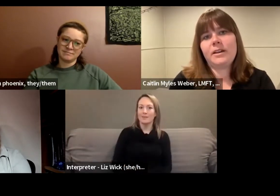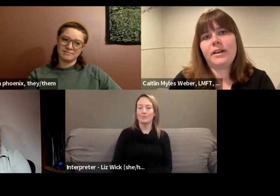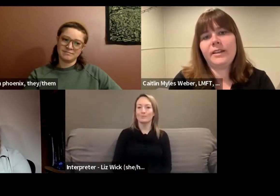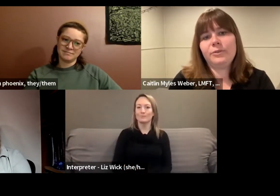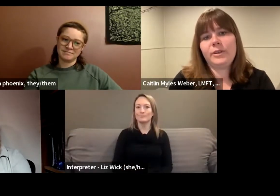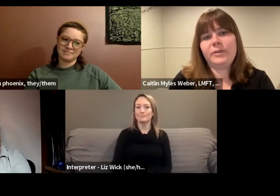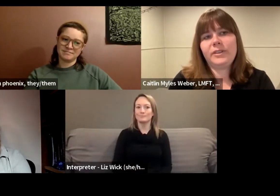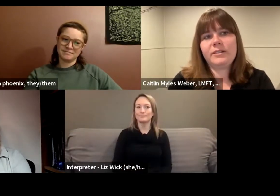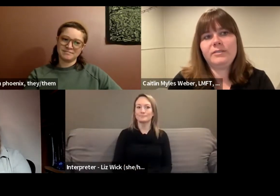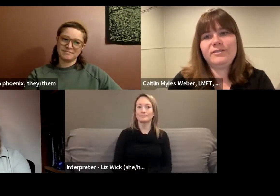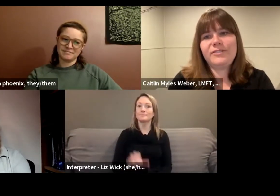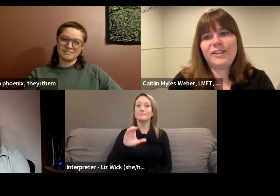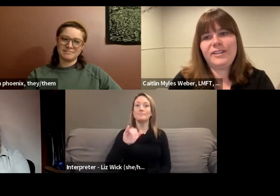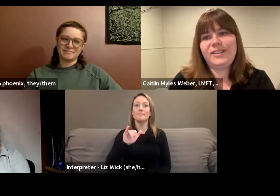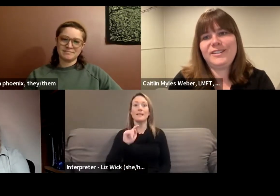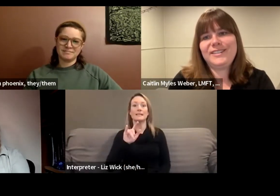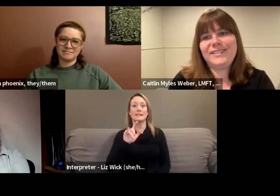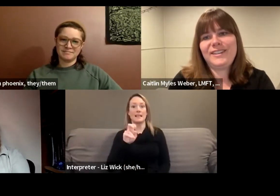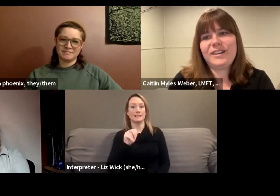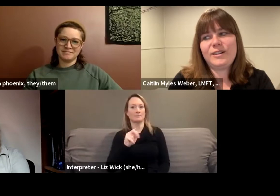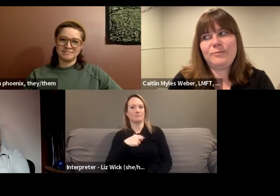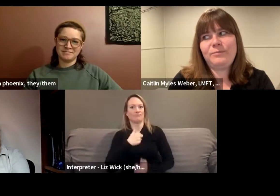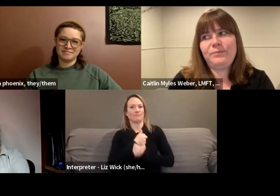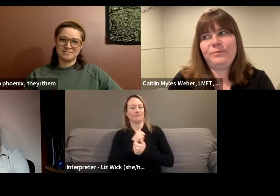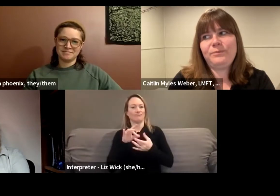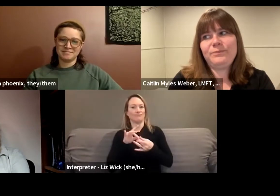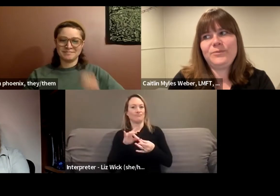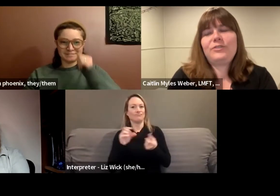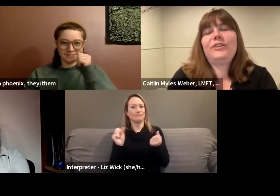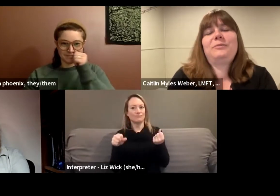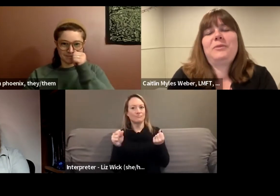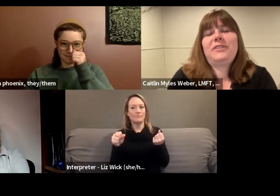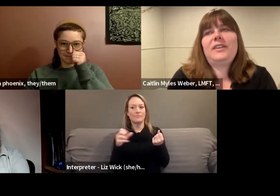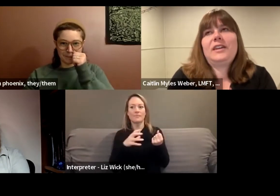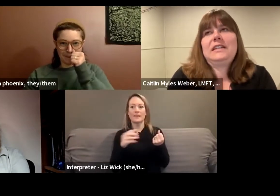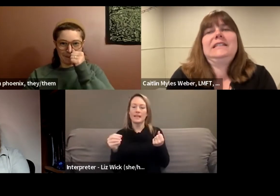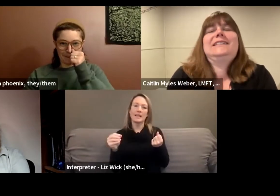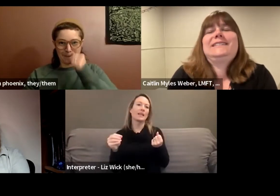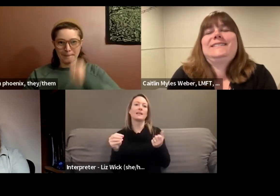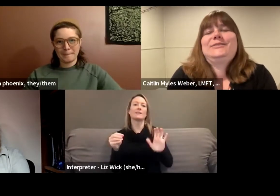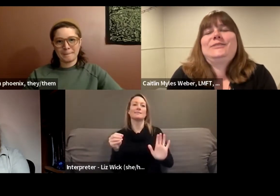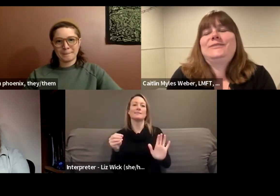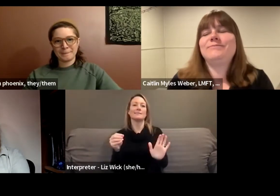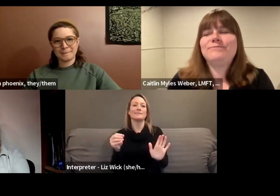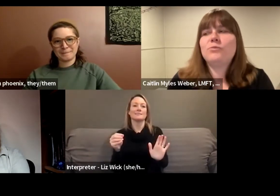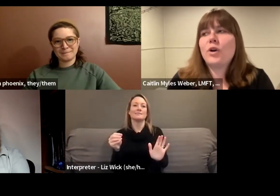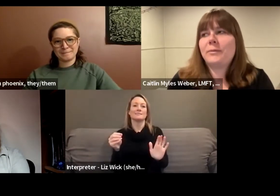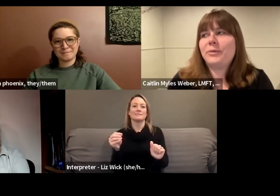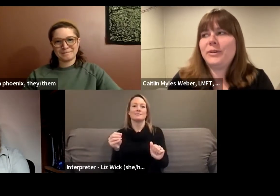Yeah, I love what you said Finn and just fills me with like warmth,